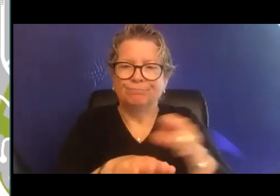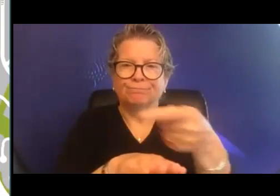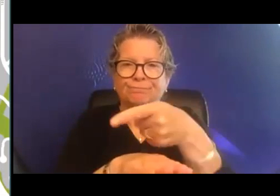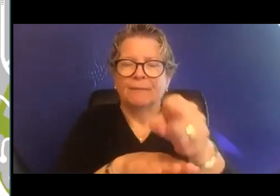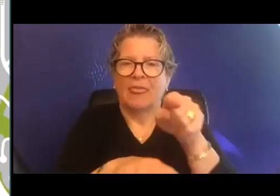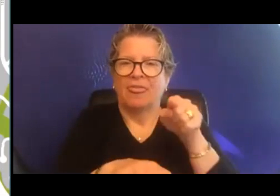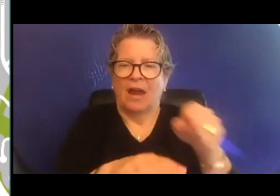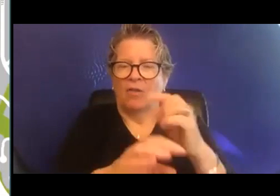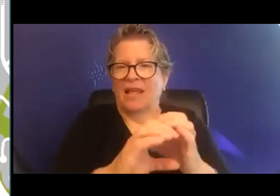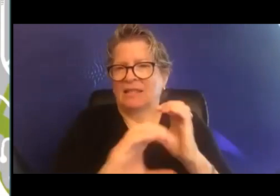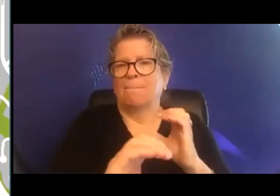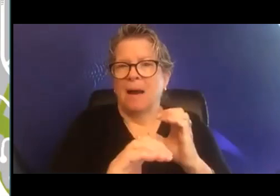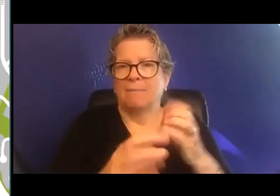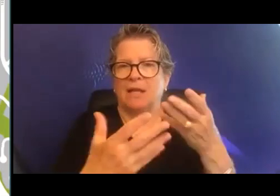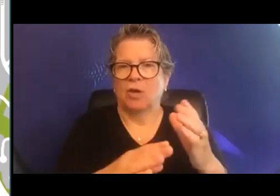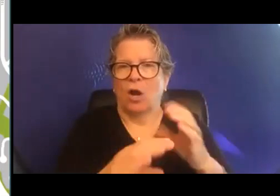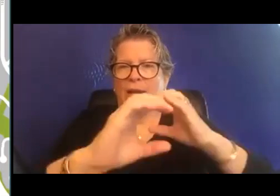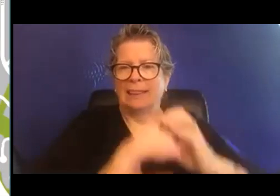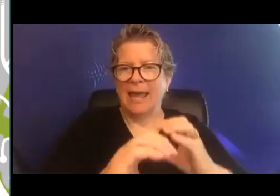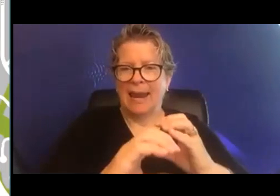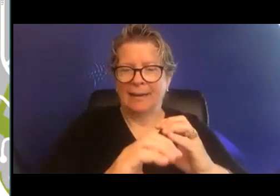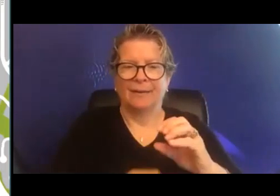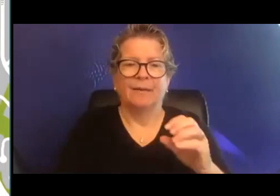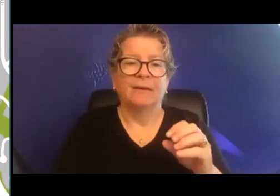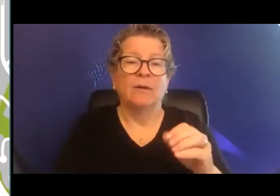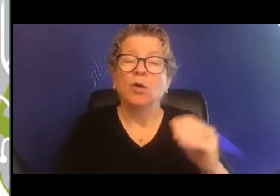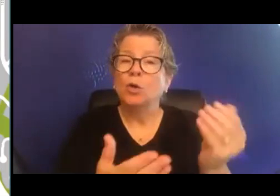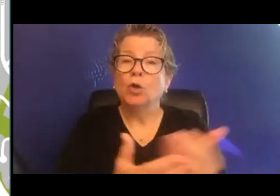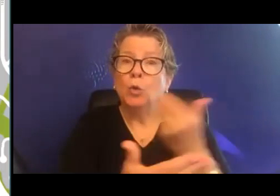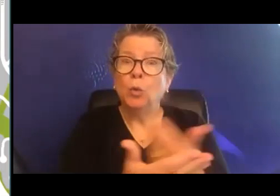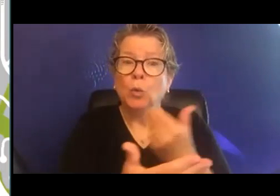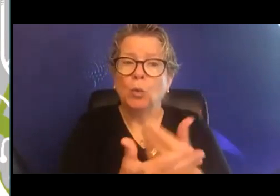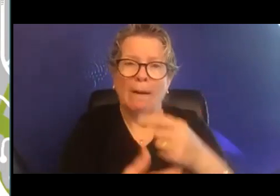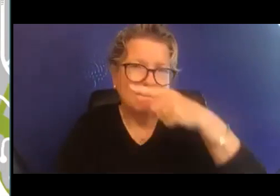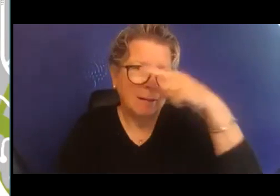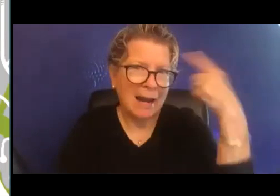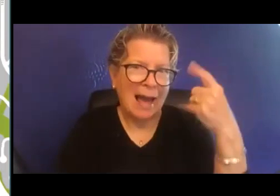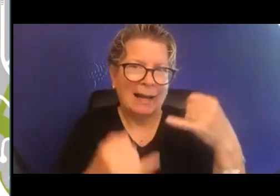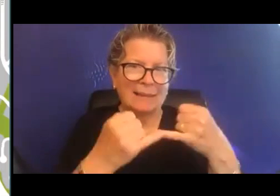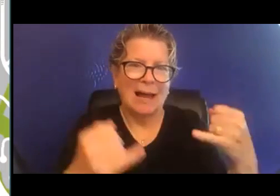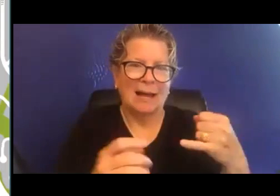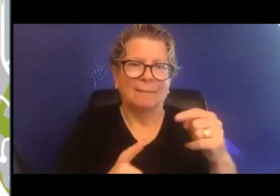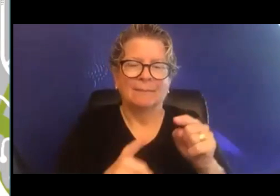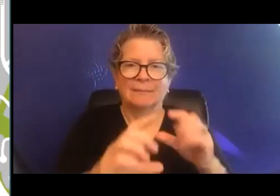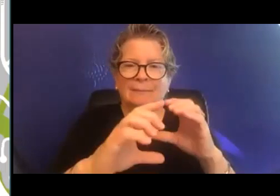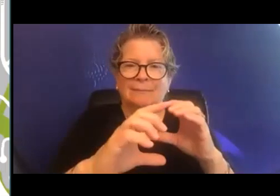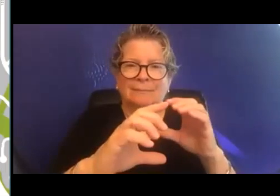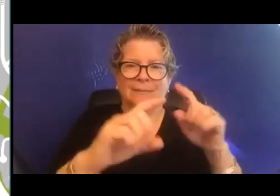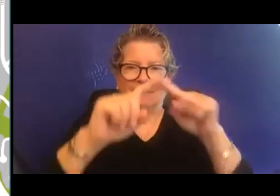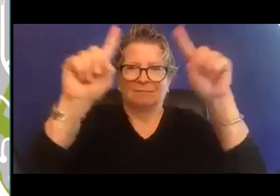virtual laser pointer here. And then the new pipe is the black line right along to the